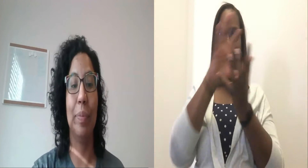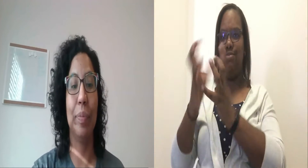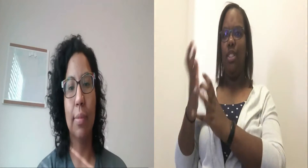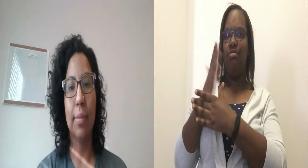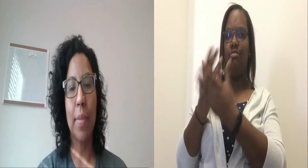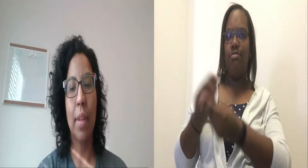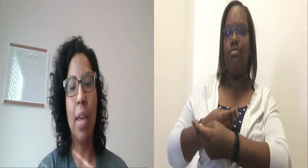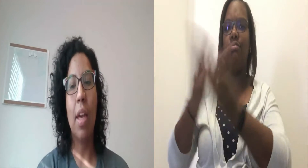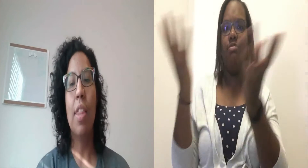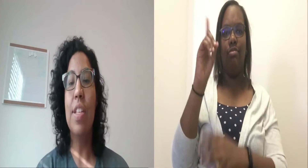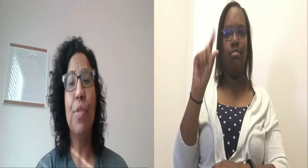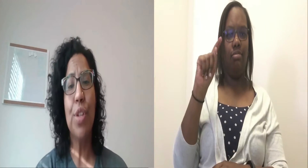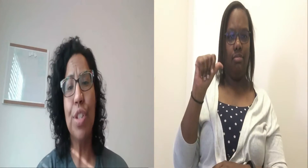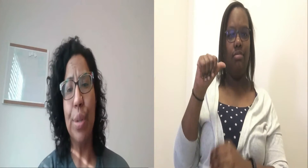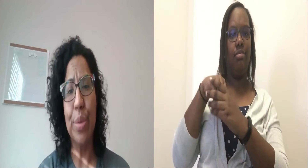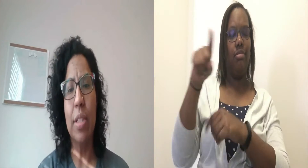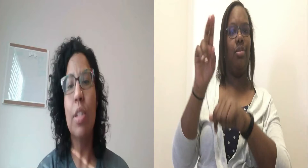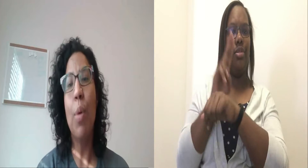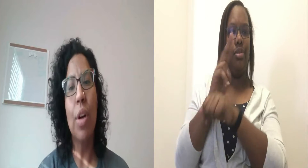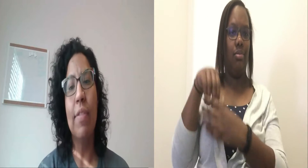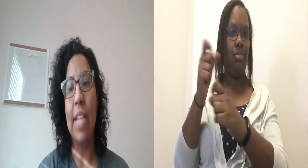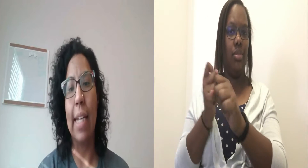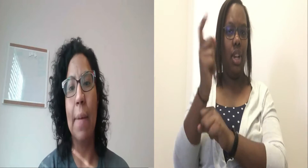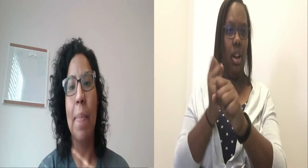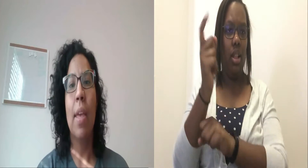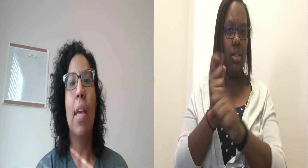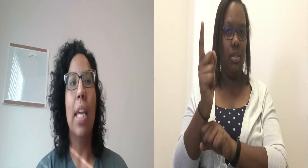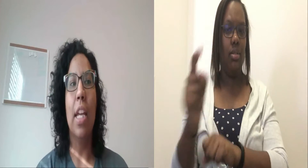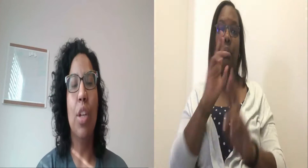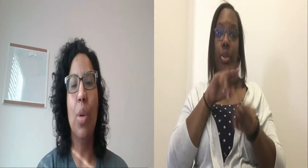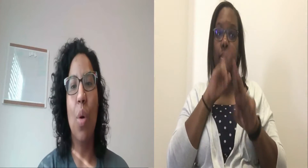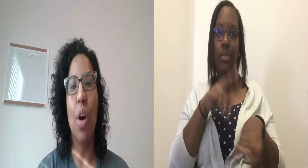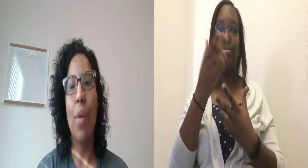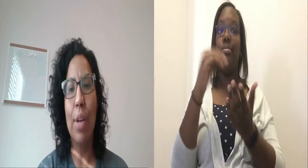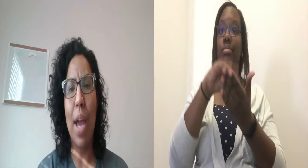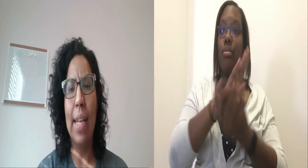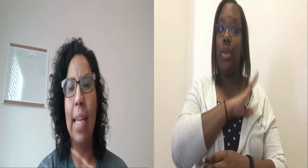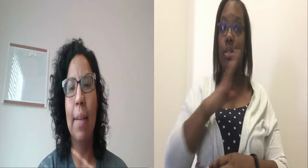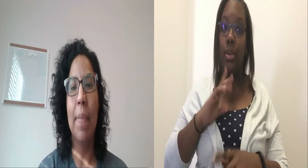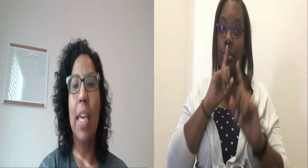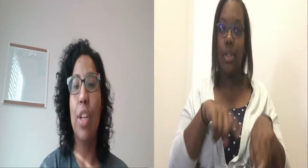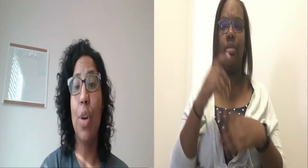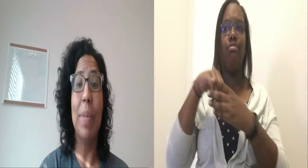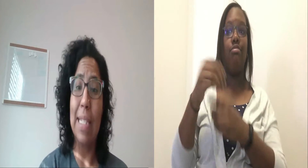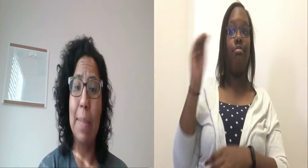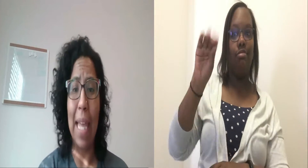This first use supportive data in your grant writing, in your business planning,